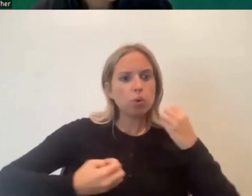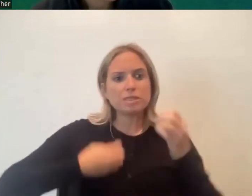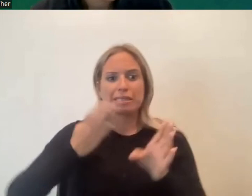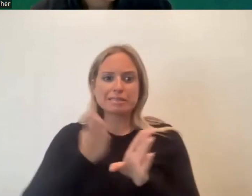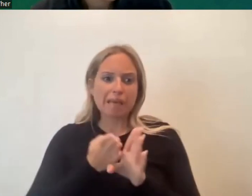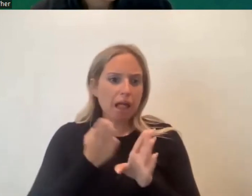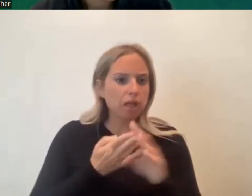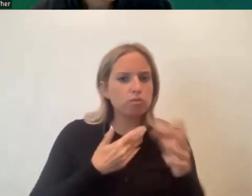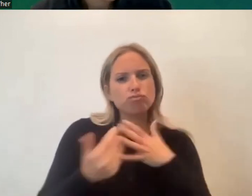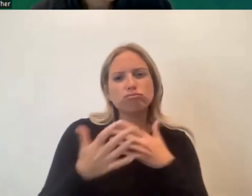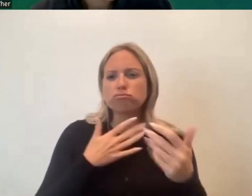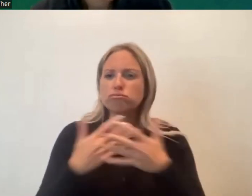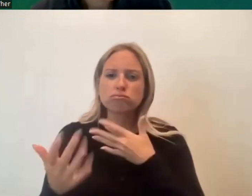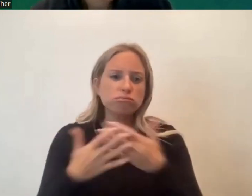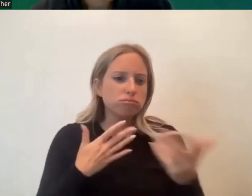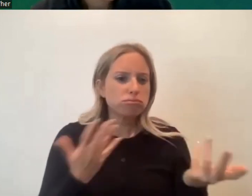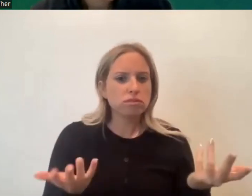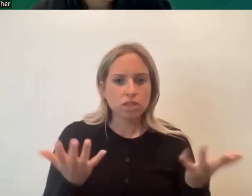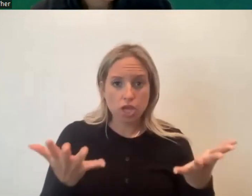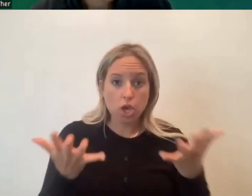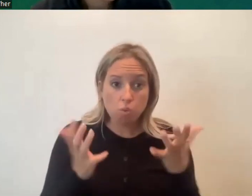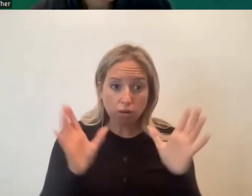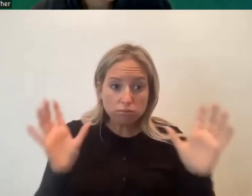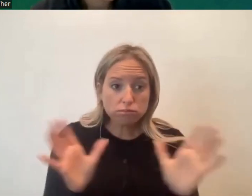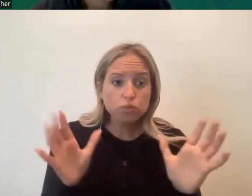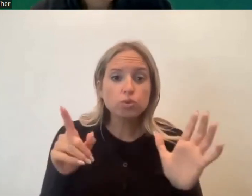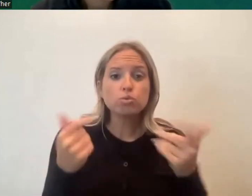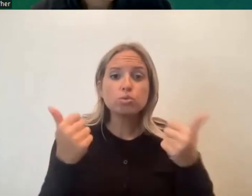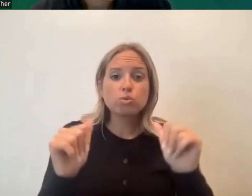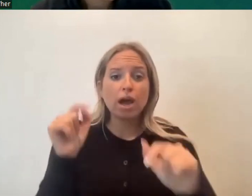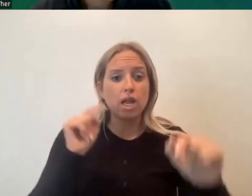psychologically, whatever, they want to encourage you to try to go back to work.